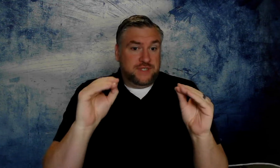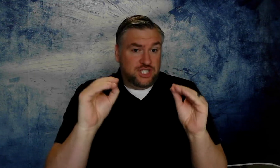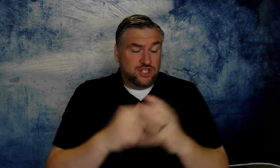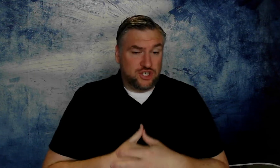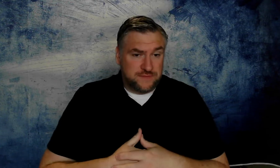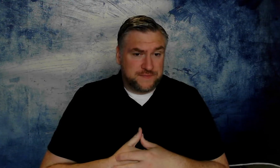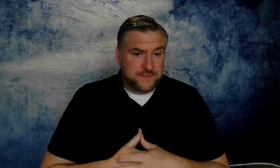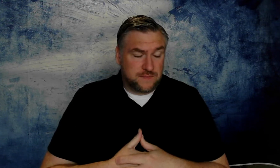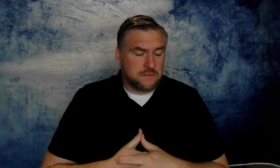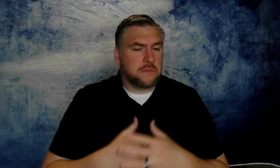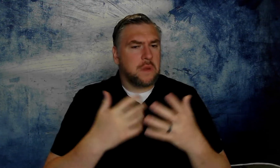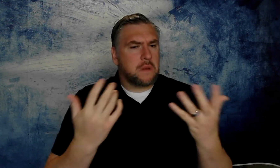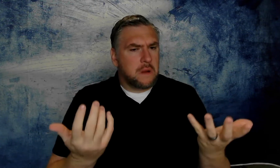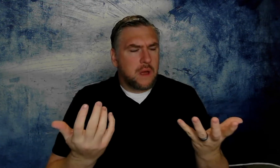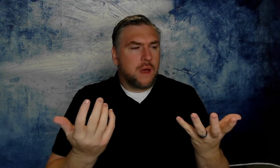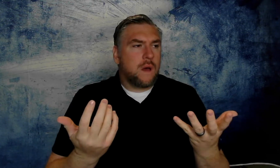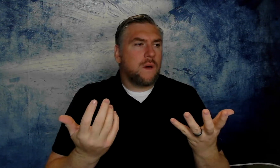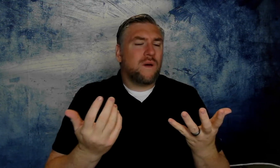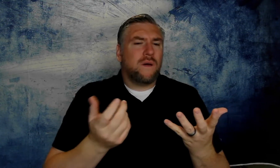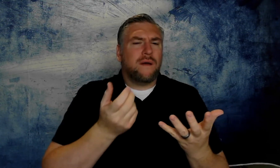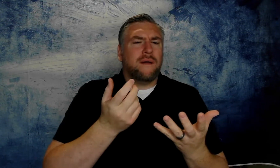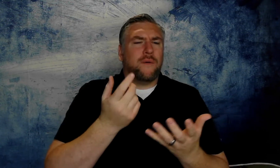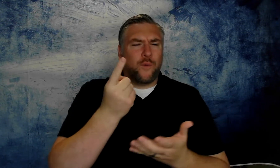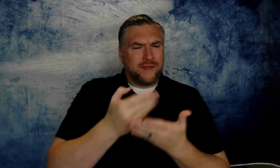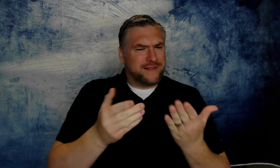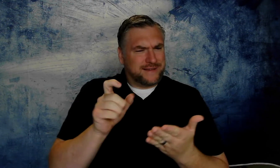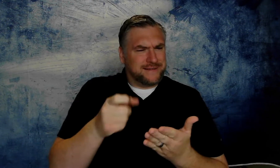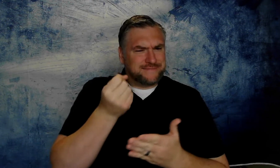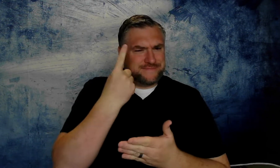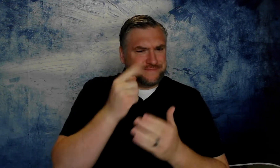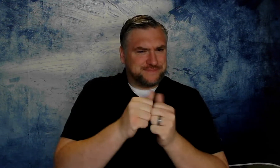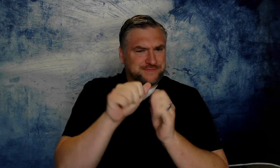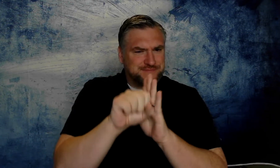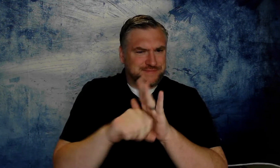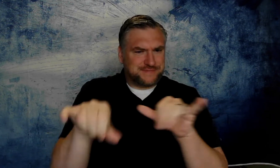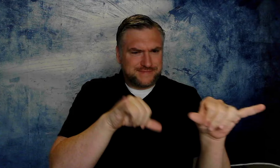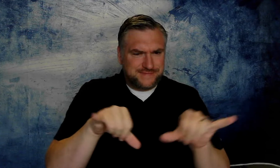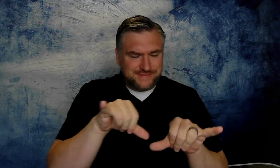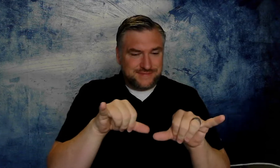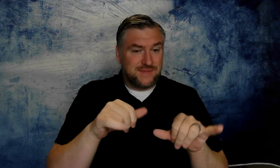That's what we're required to teach. Now, one thing we need to understand with state